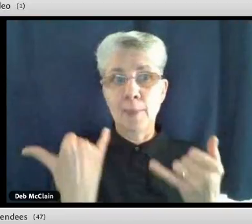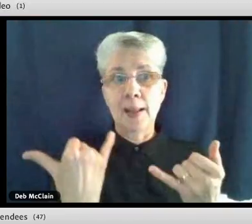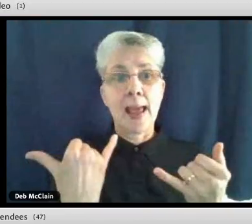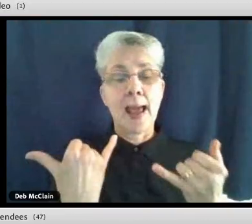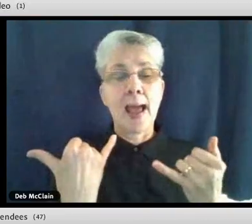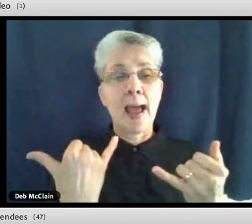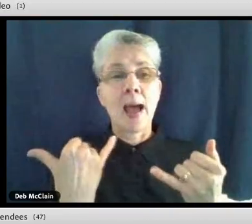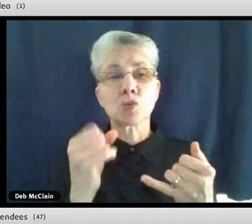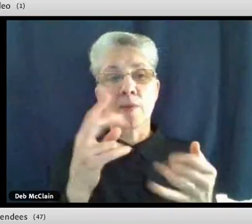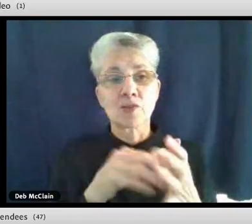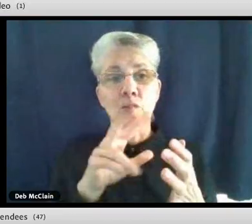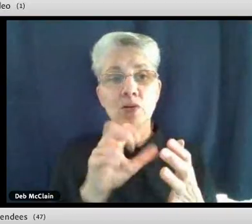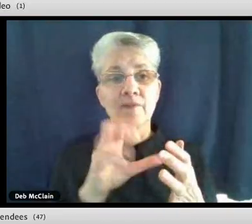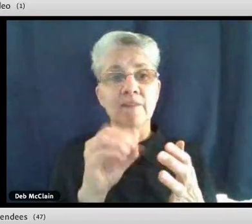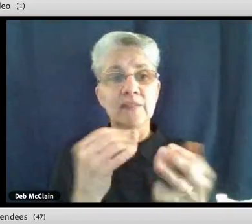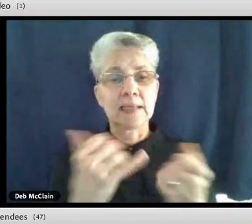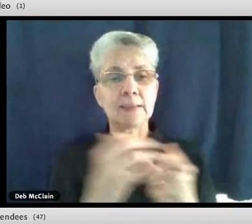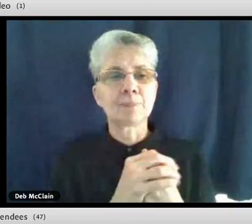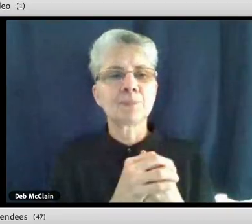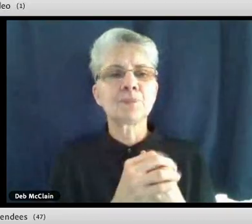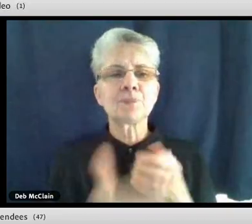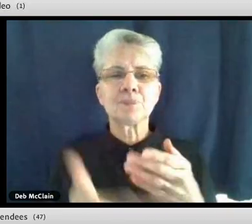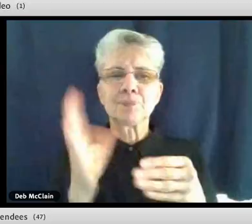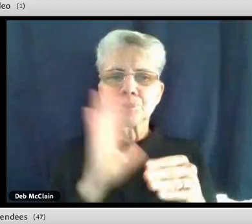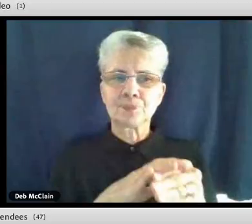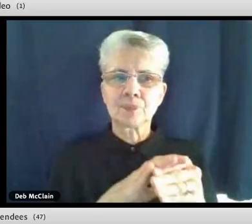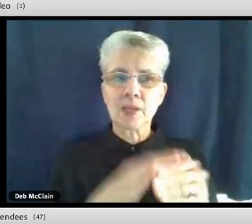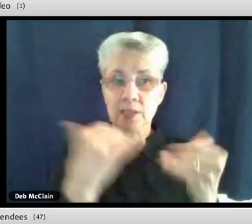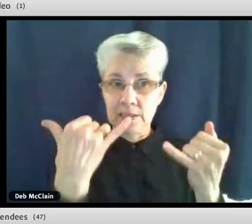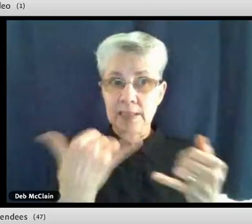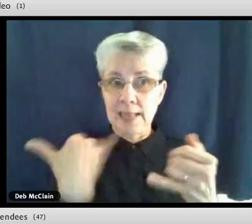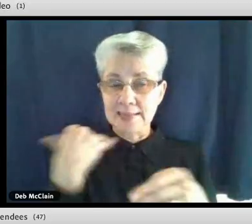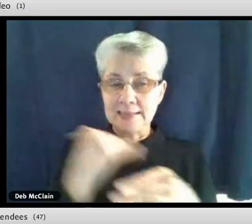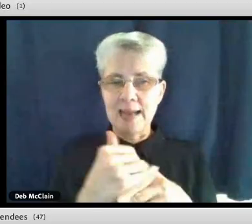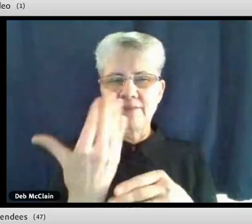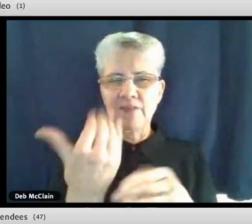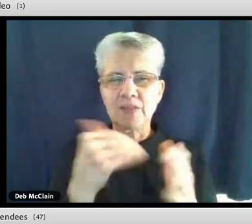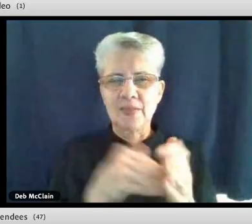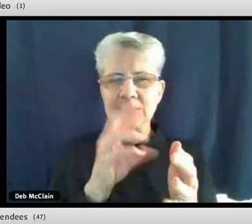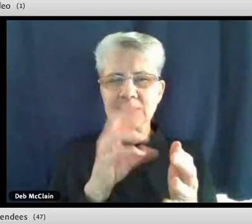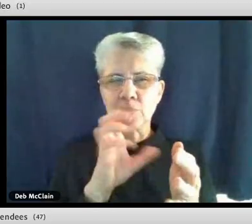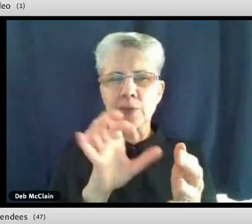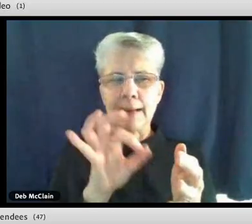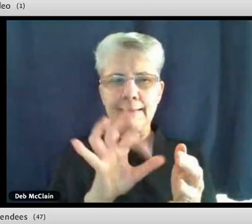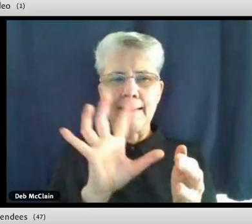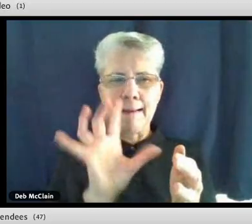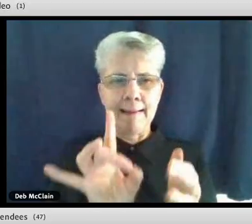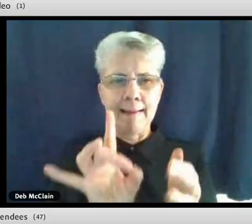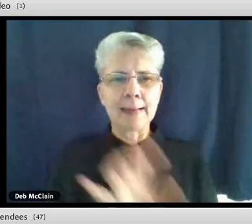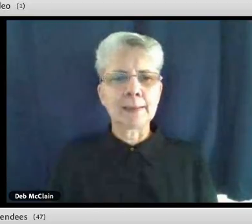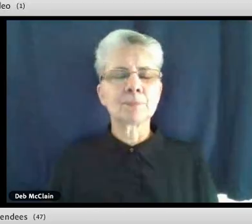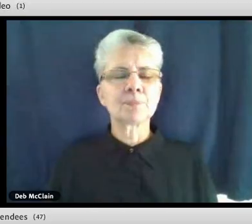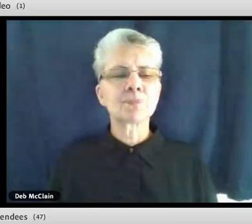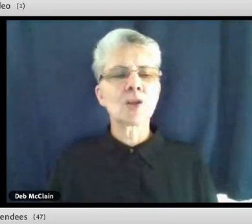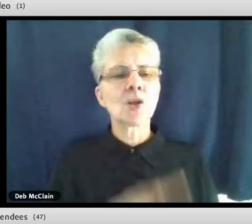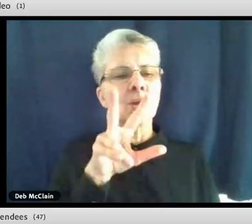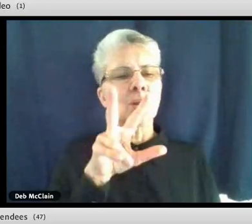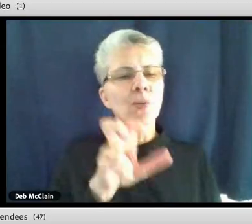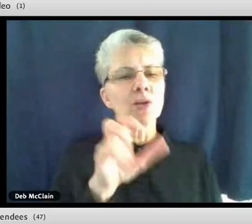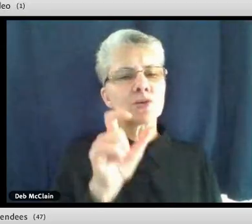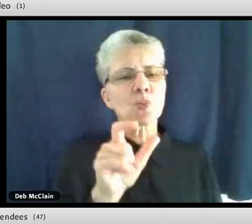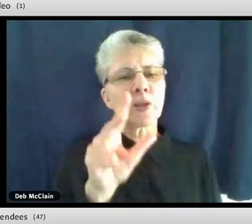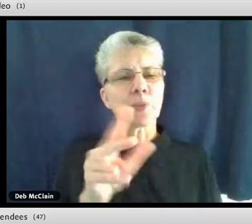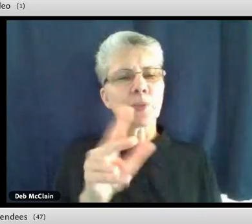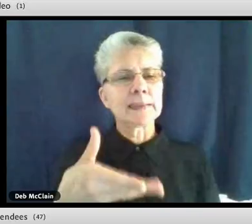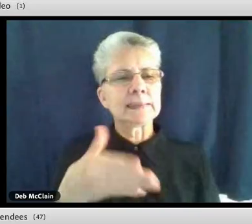12,350 as of last night it was 15,698, 323 deaths,